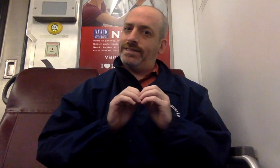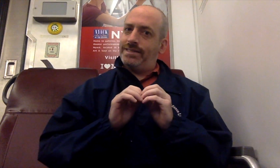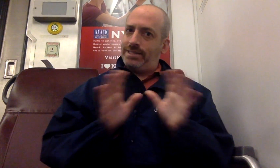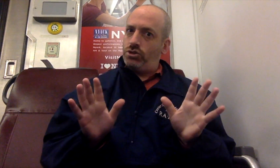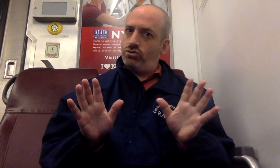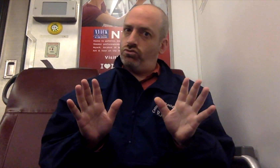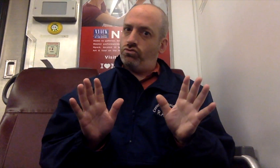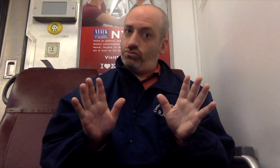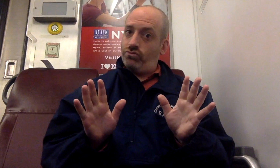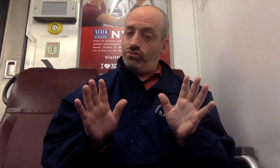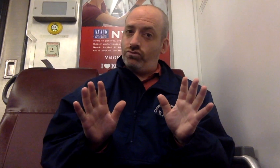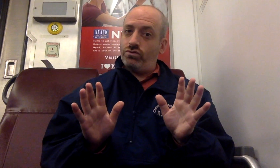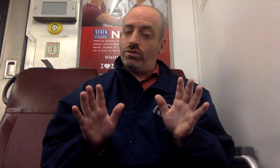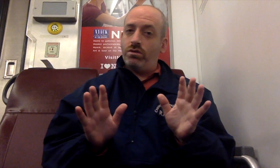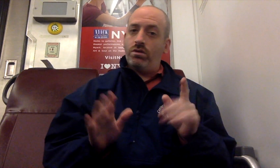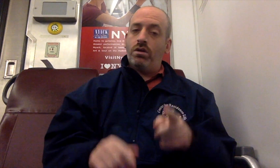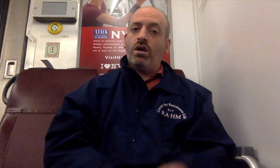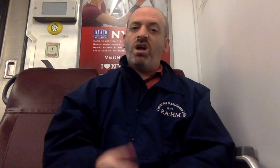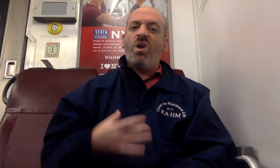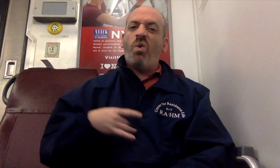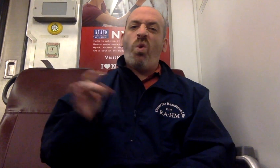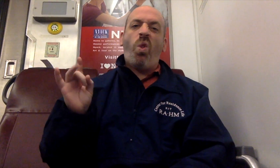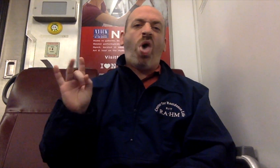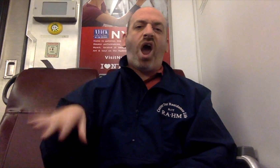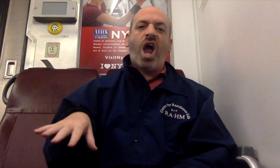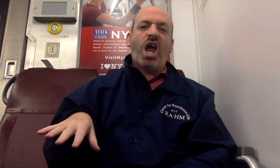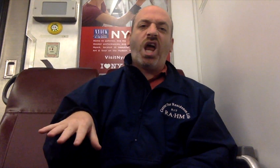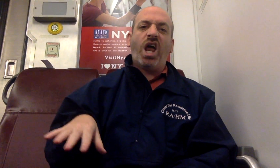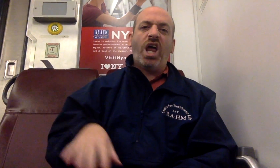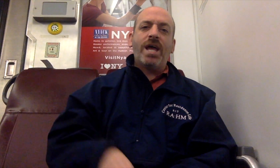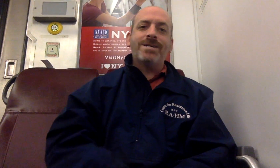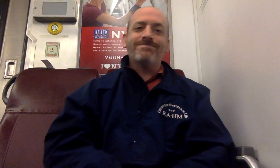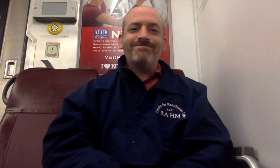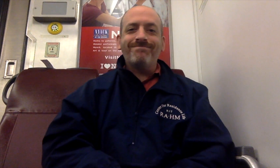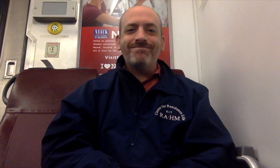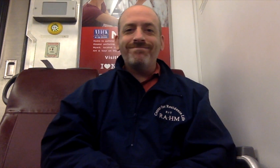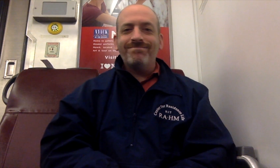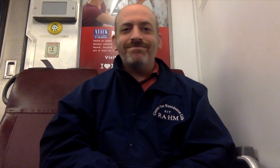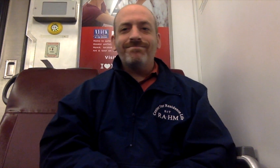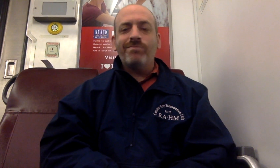The ADA law clearly states this. You will have no grounds to file grievance on lack of